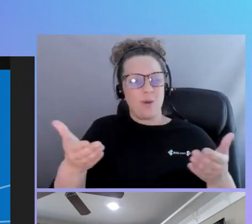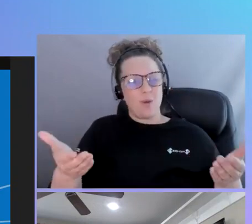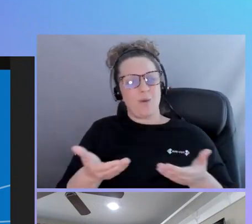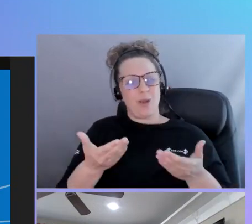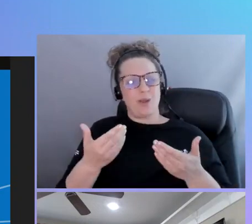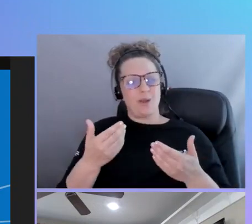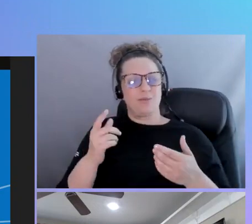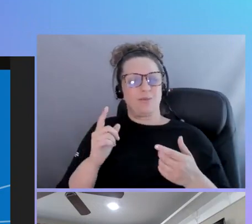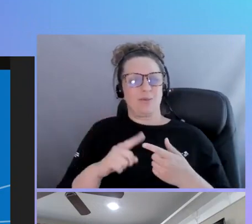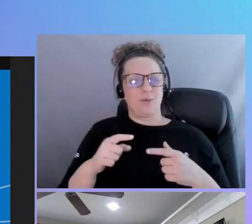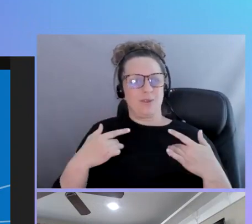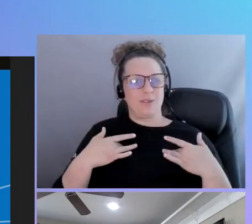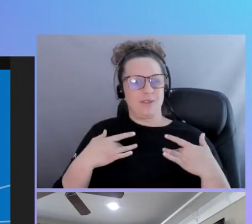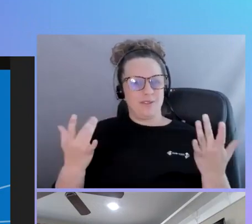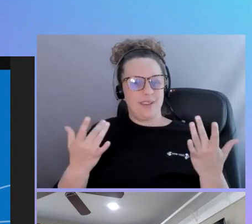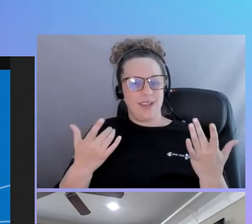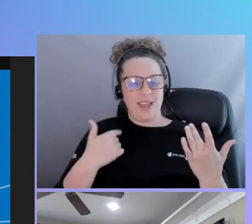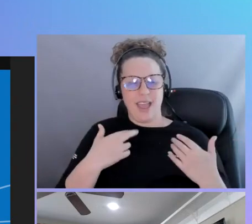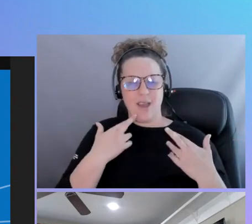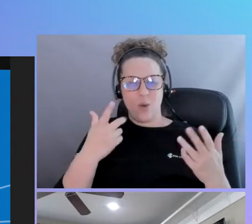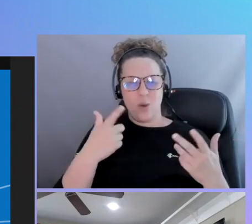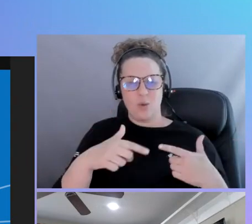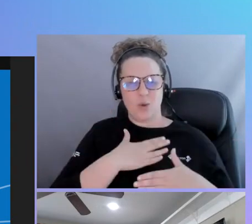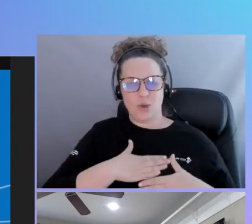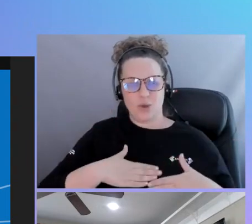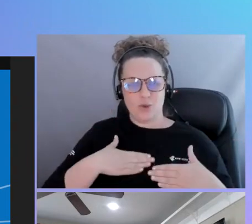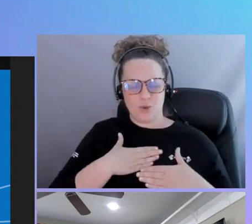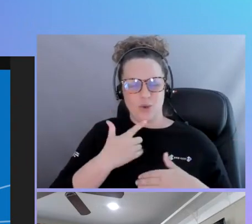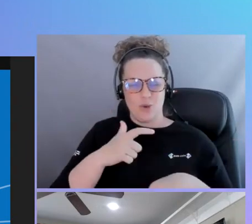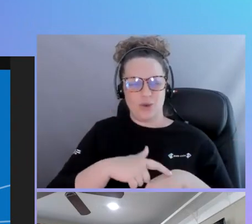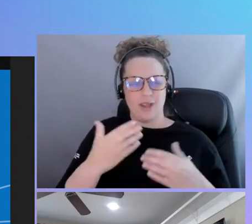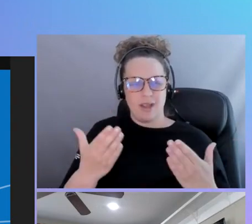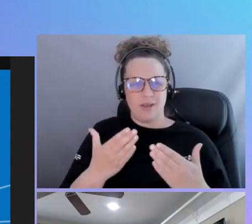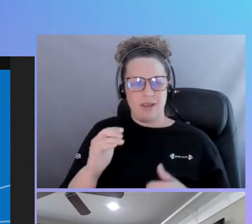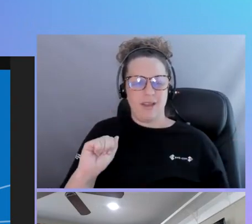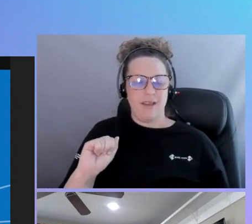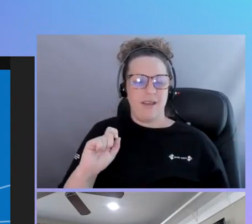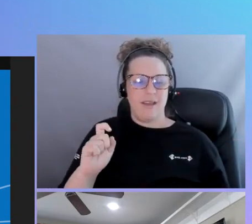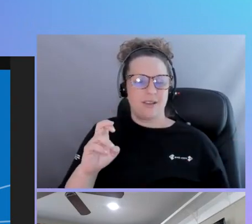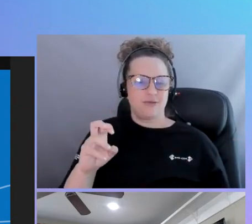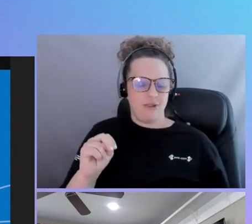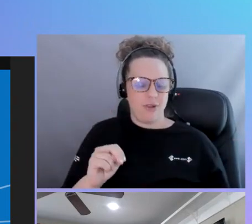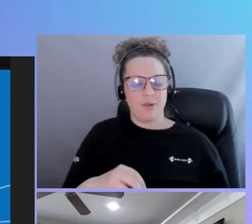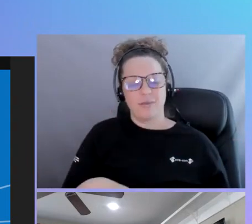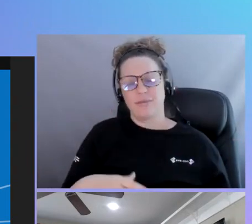have been enjoying your your time. We're going to be talking